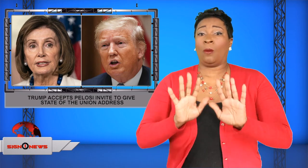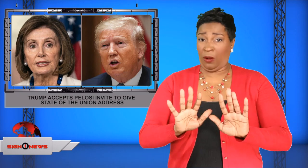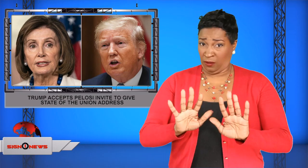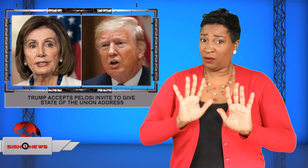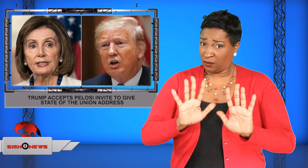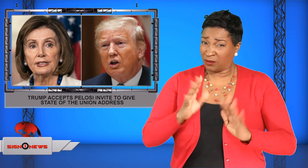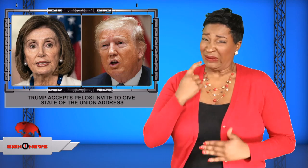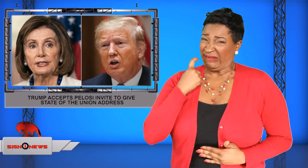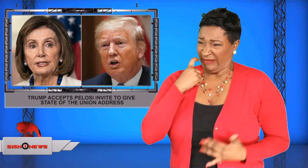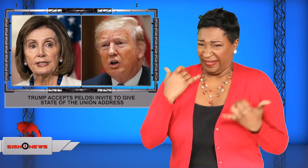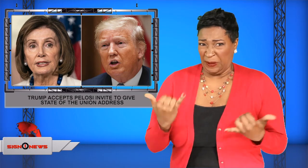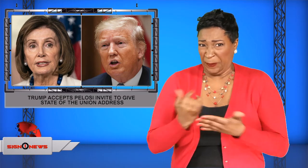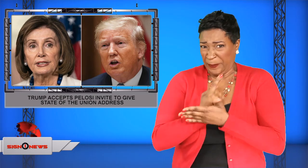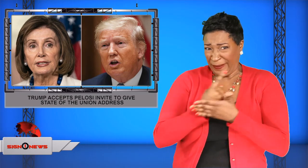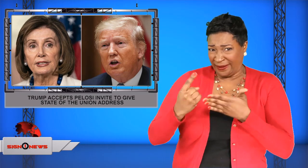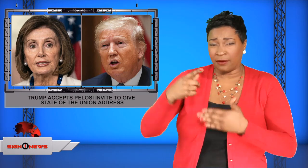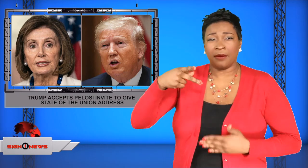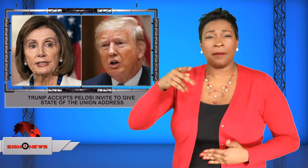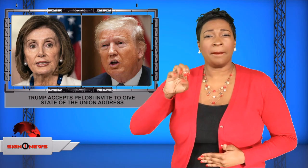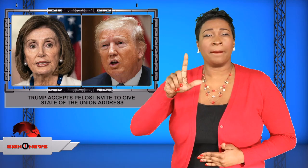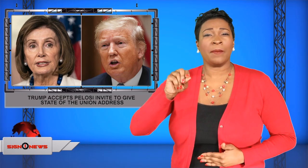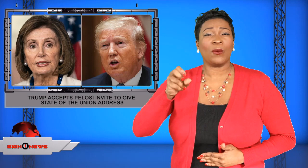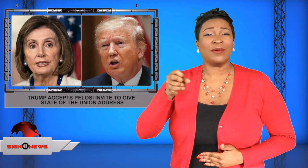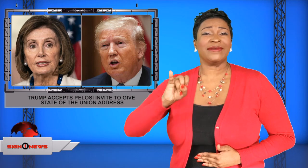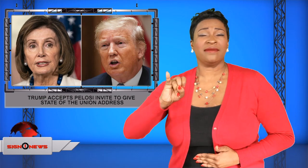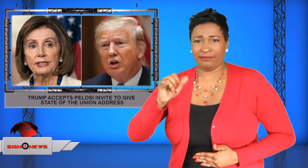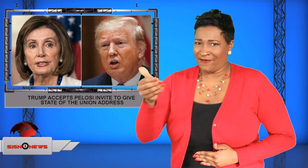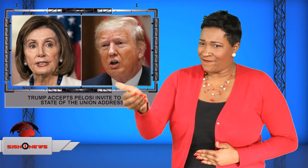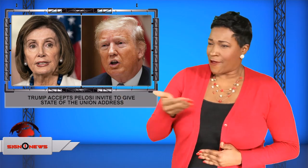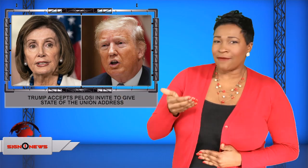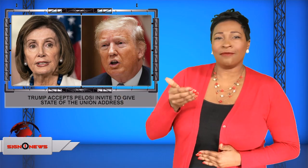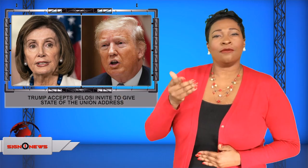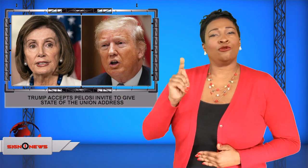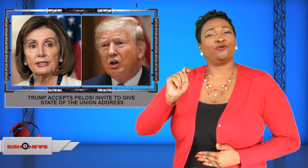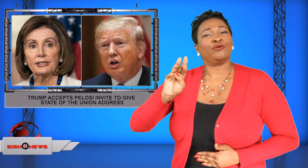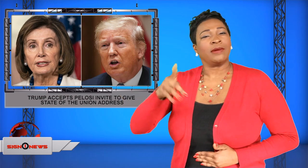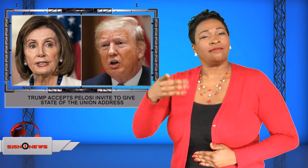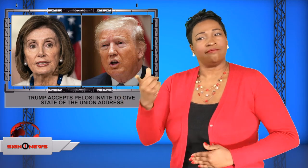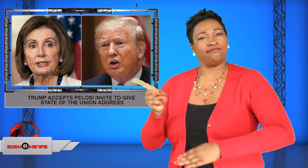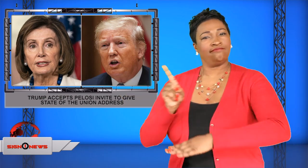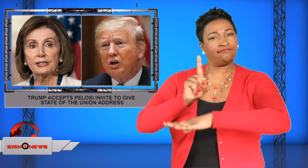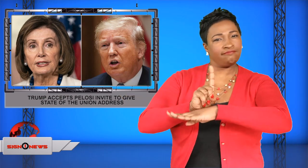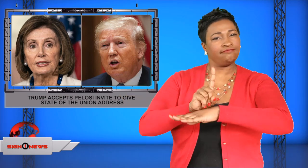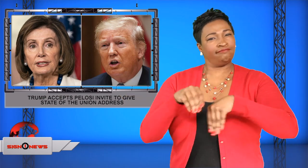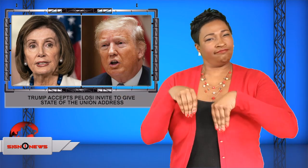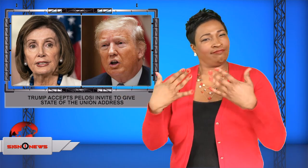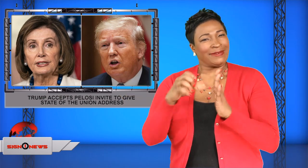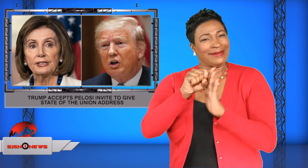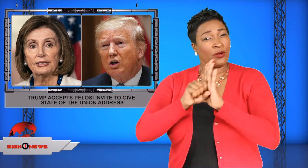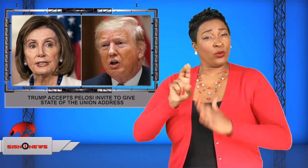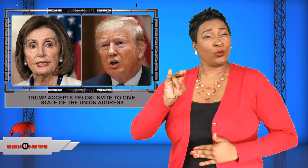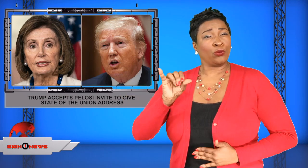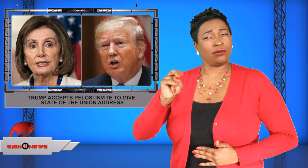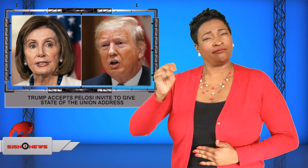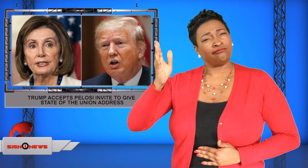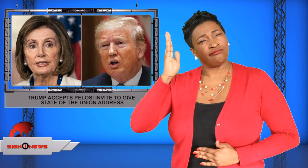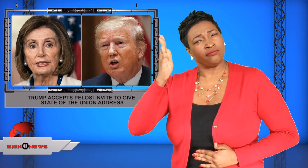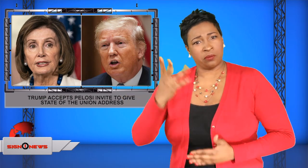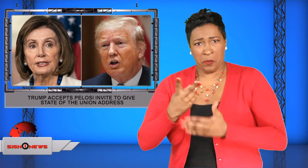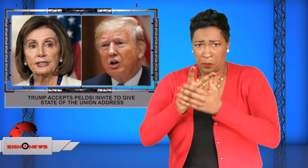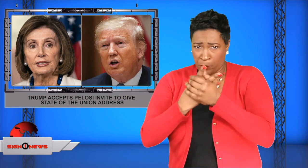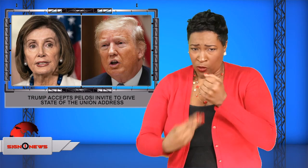Earlier this week Pelosi invited Trump to deliver the State of the Union before a joint